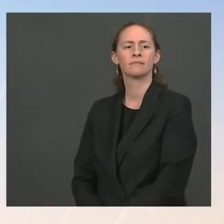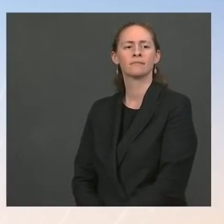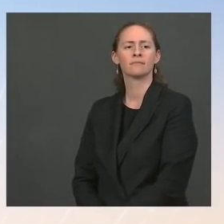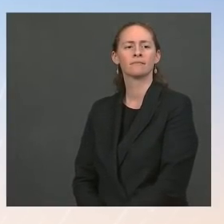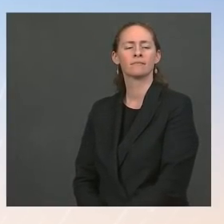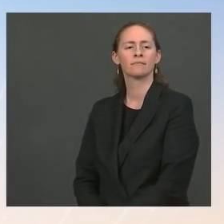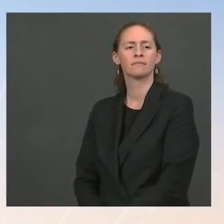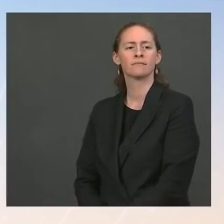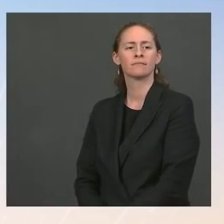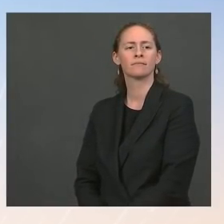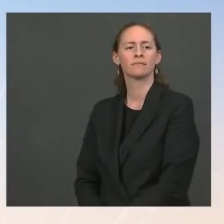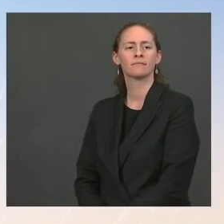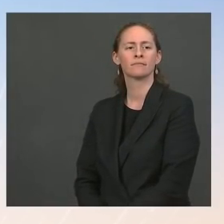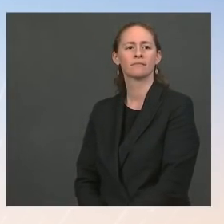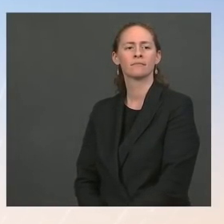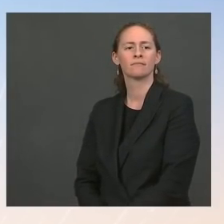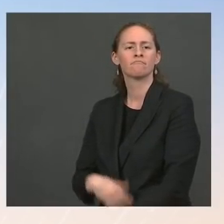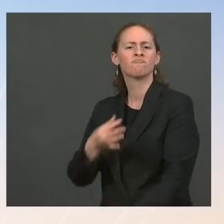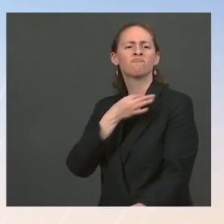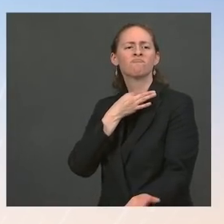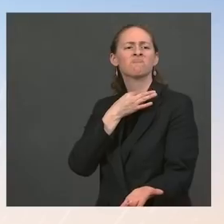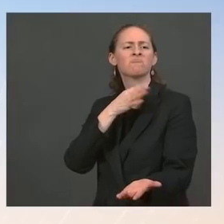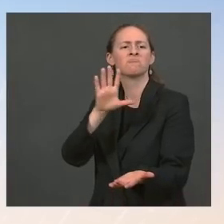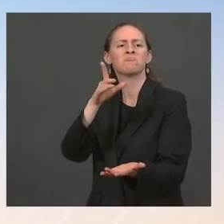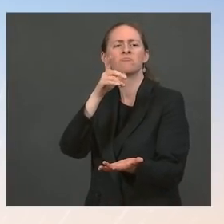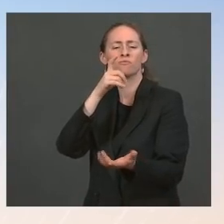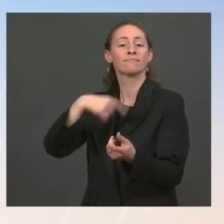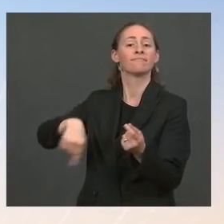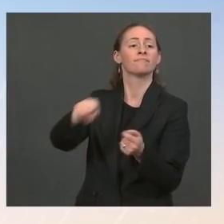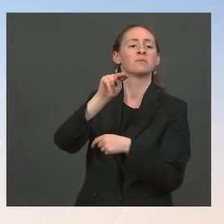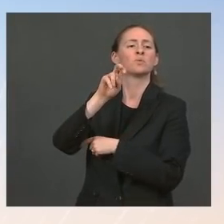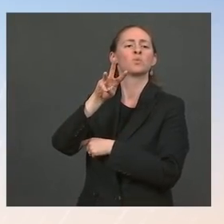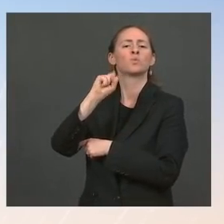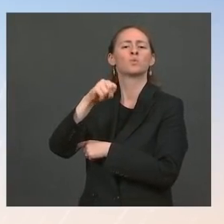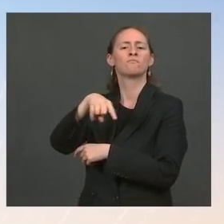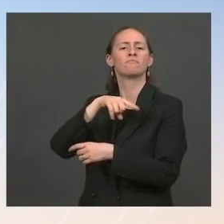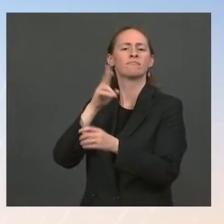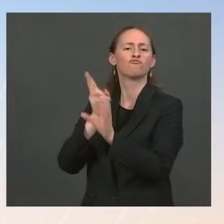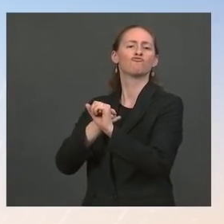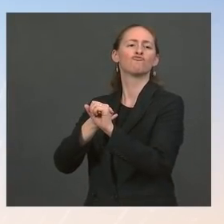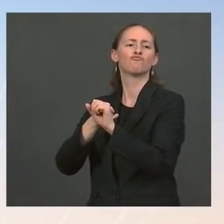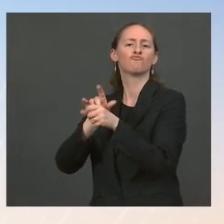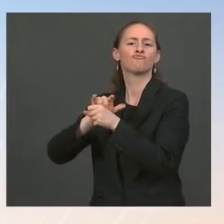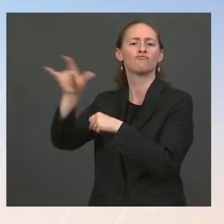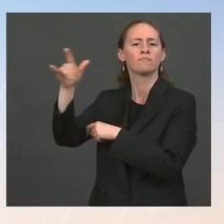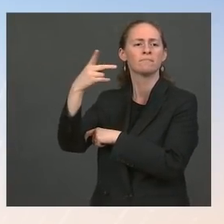and, later this week, Scranton. In a week and a half, he's going to the Vatican. And I wonder if the White House